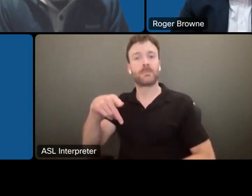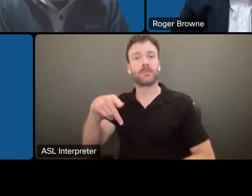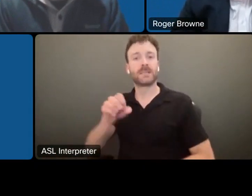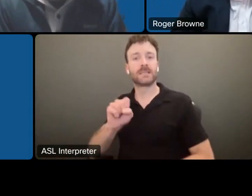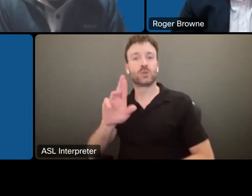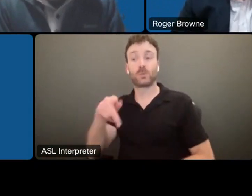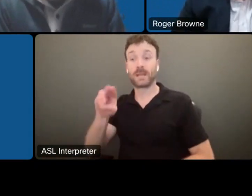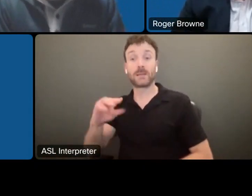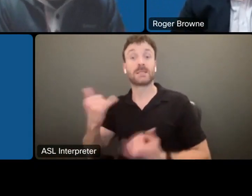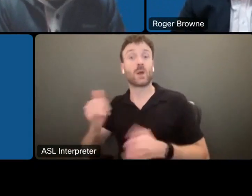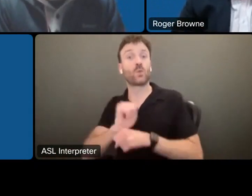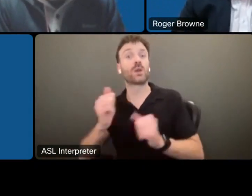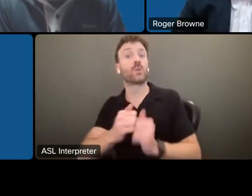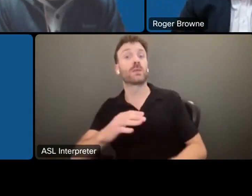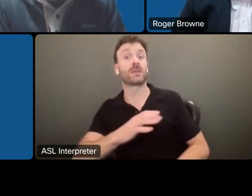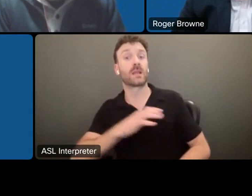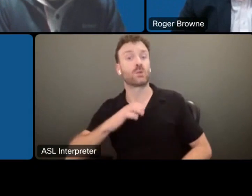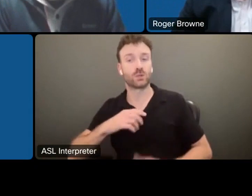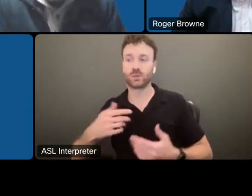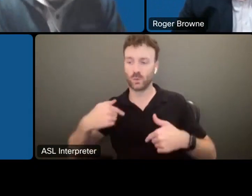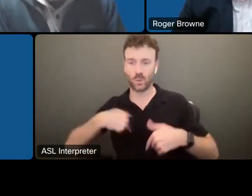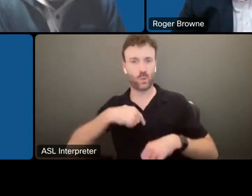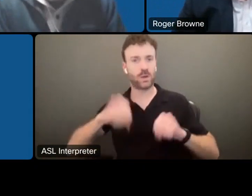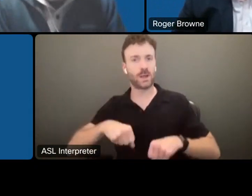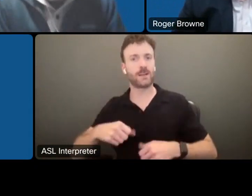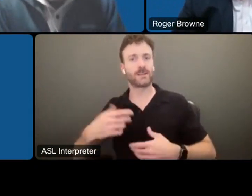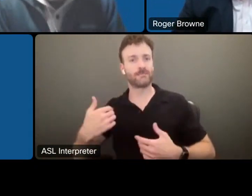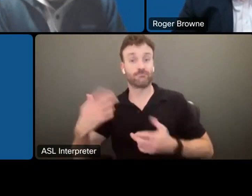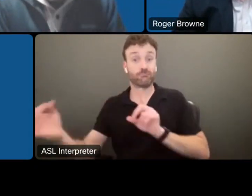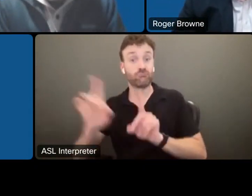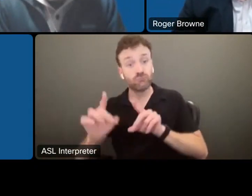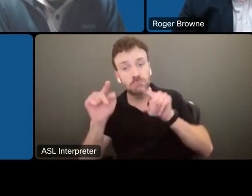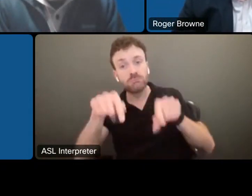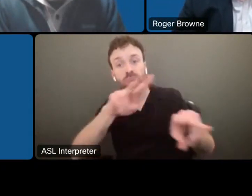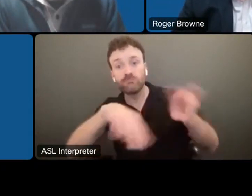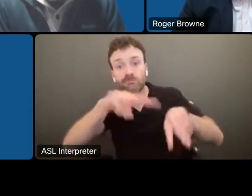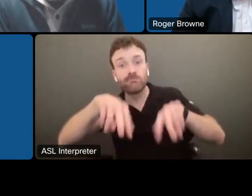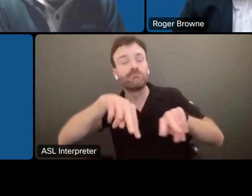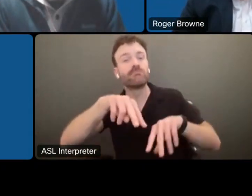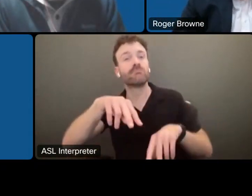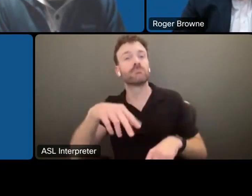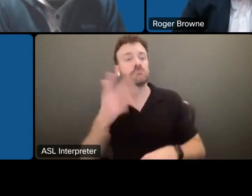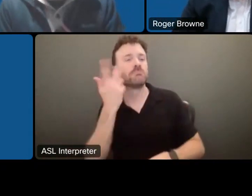that we can do these engagements, these walk-arounds to go and expect the sites and see what opportunities